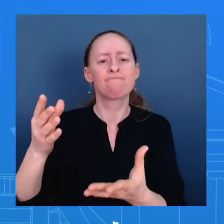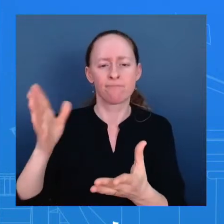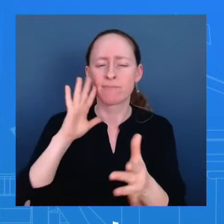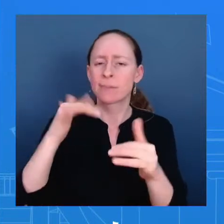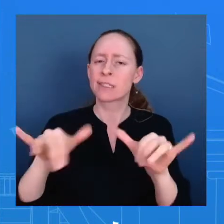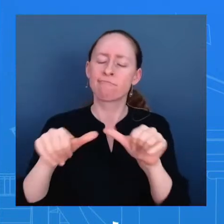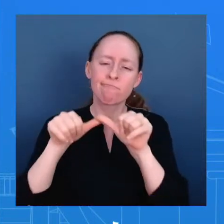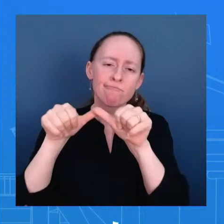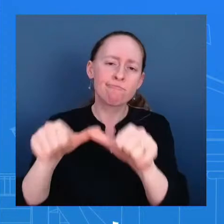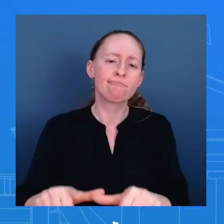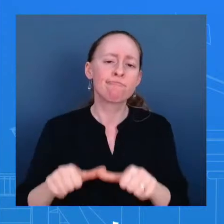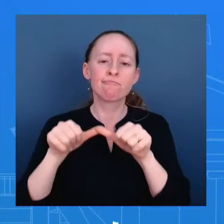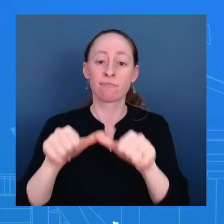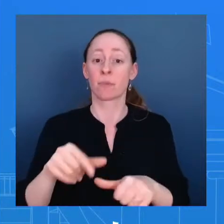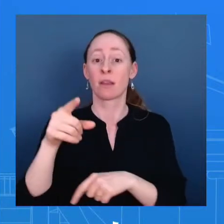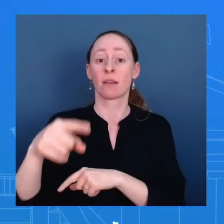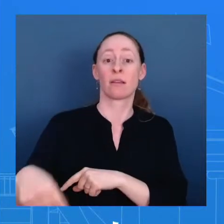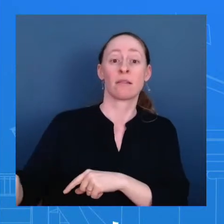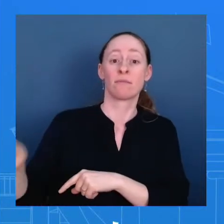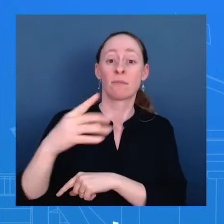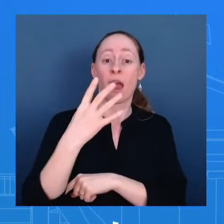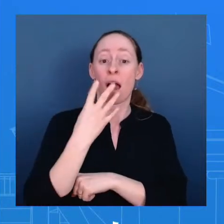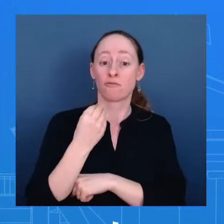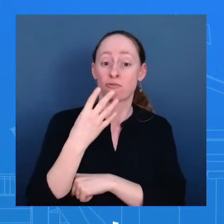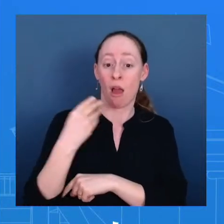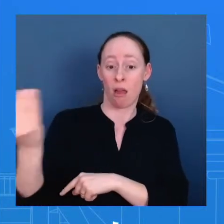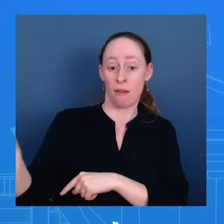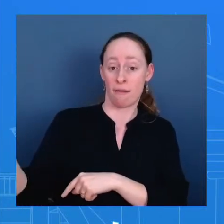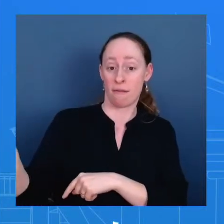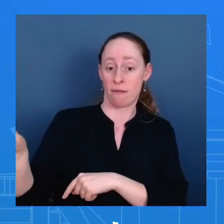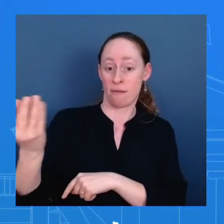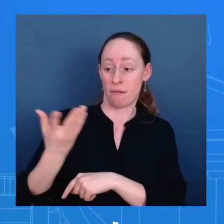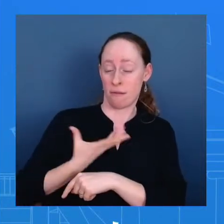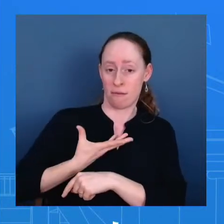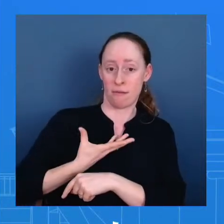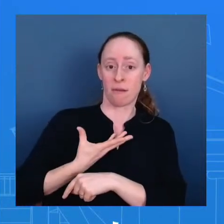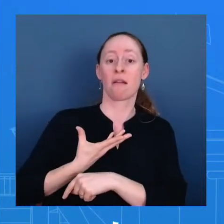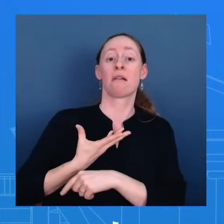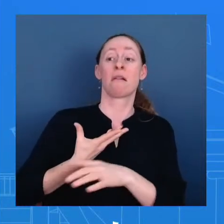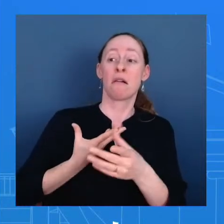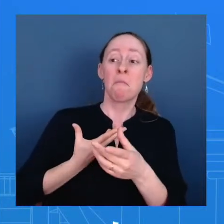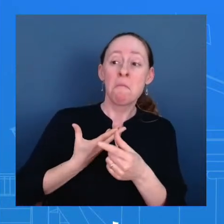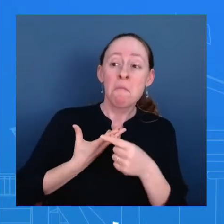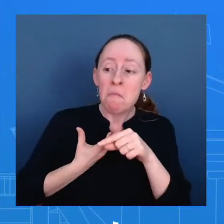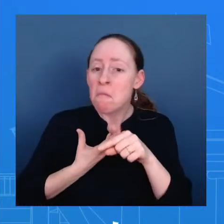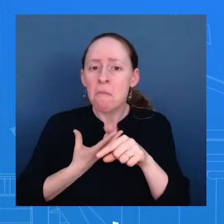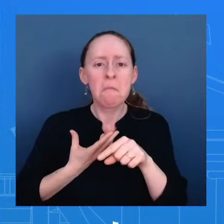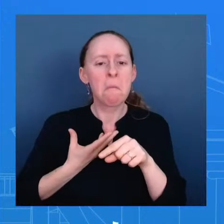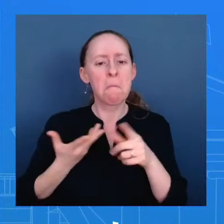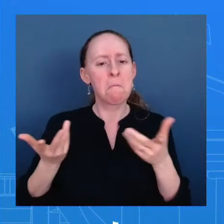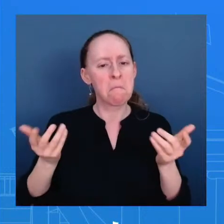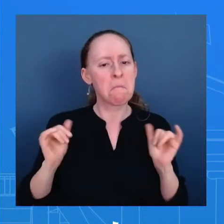and what we have seen is that these are targeted -- what we're seeing in Rafah -- targeted operations. And we're going to continue to have those --